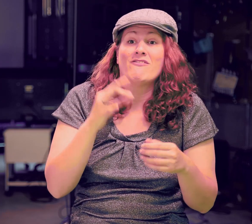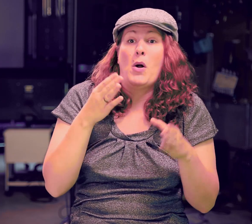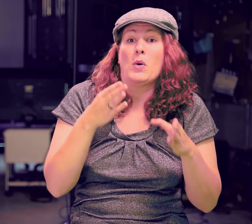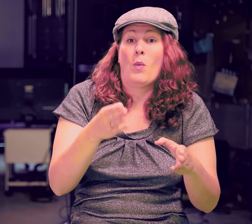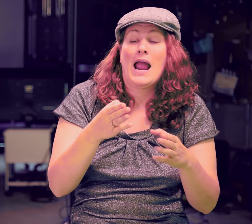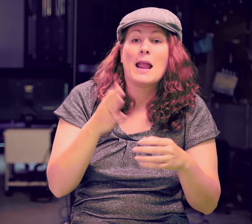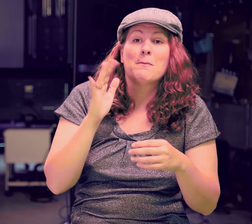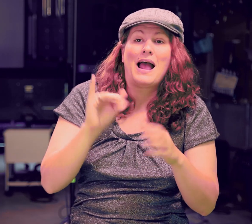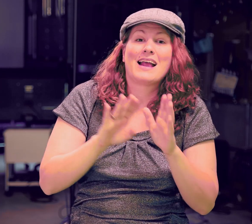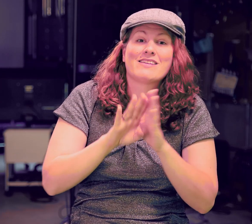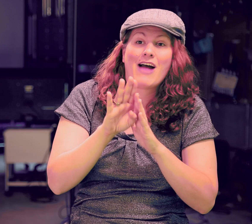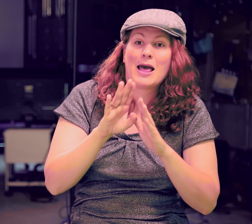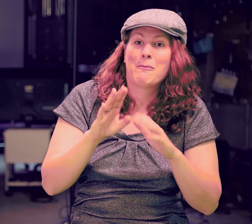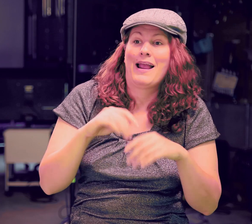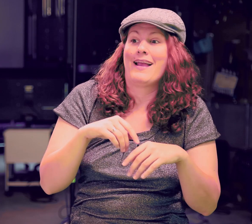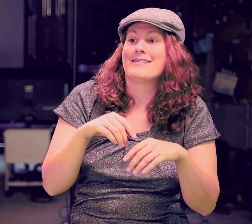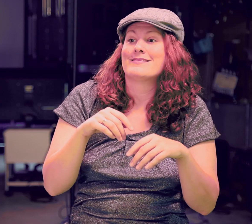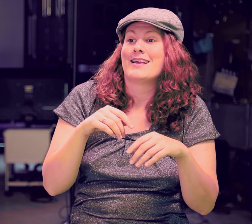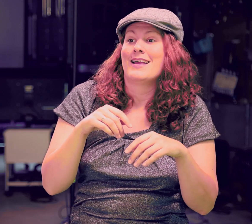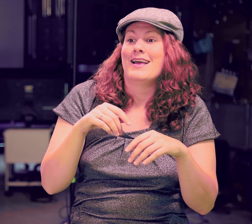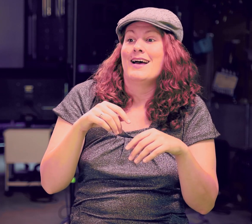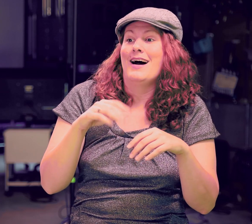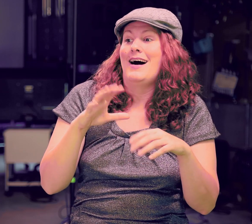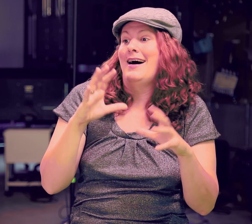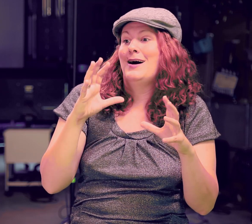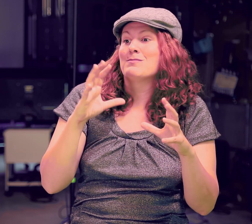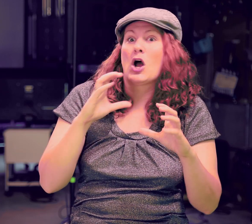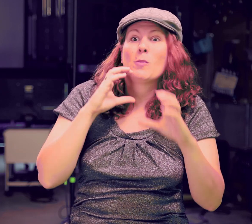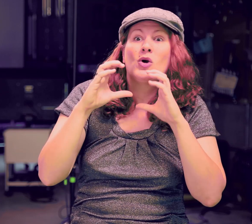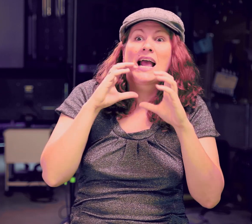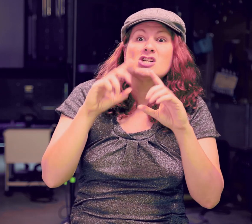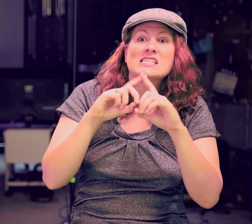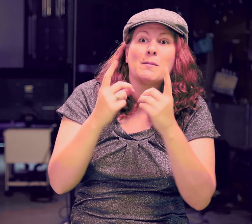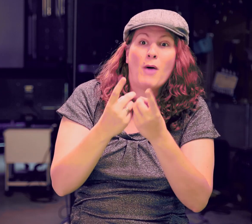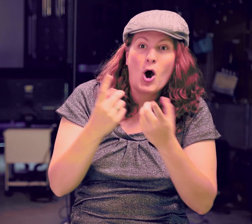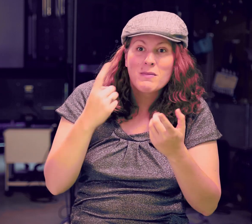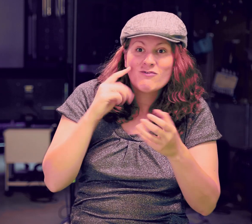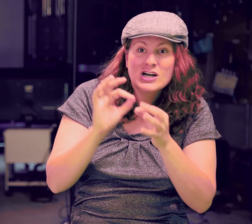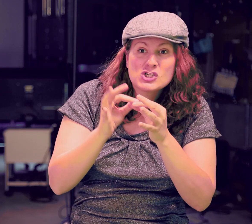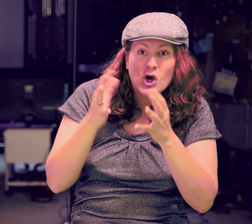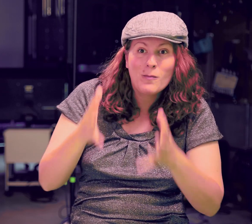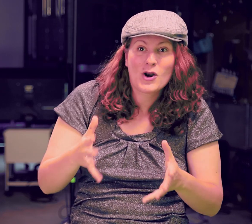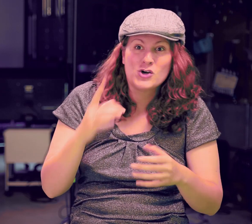so I found a way by developing a communication department for interpreters.